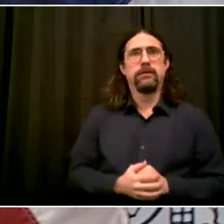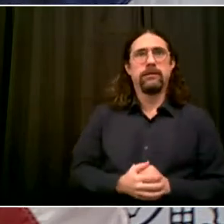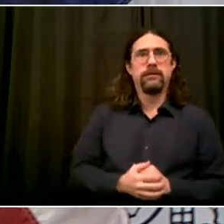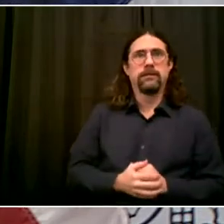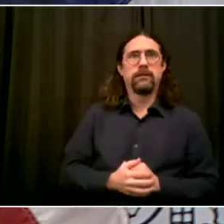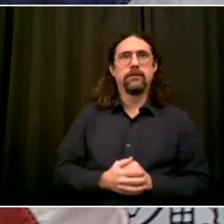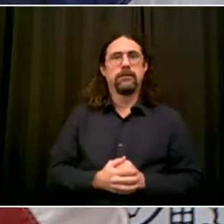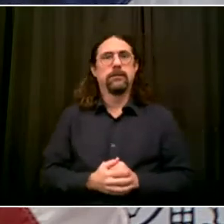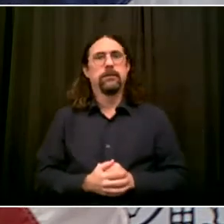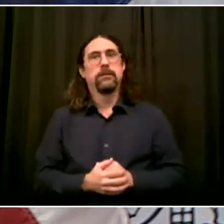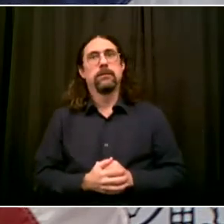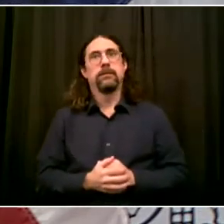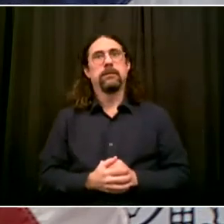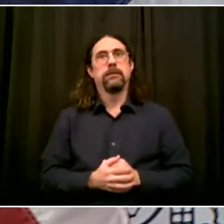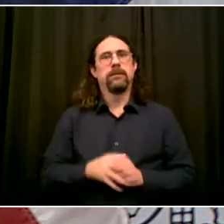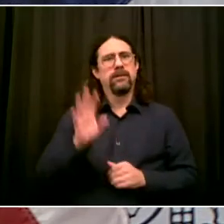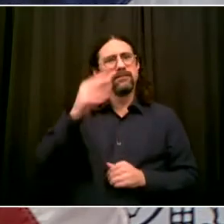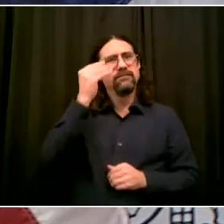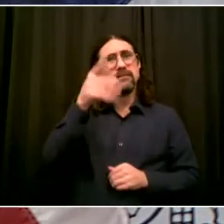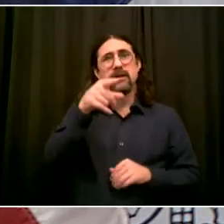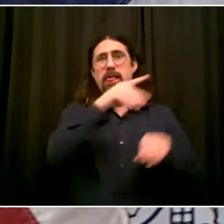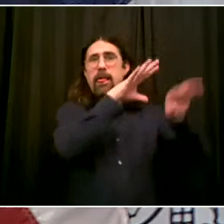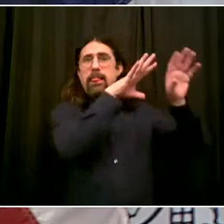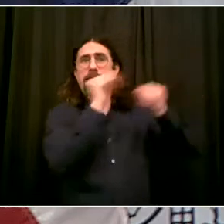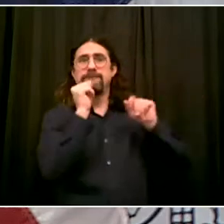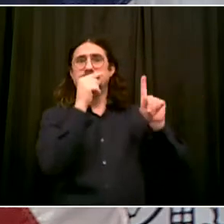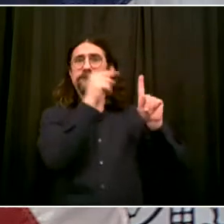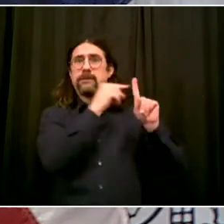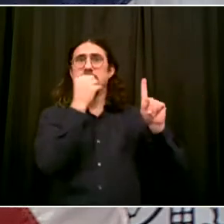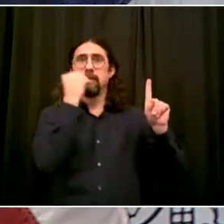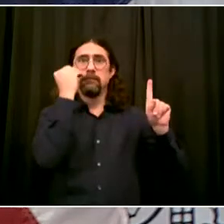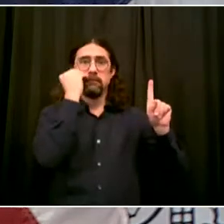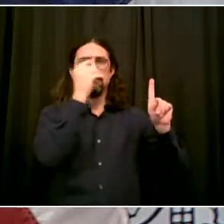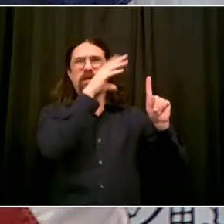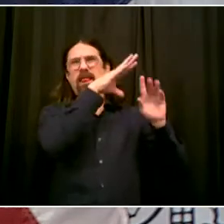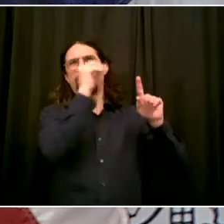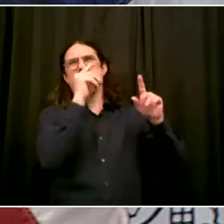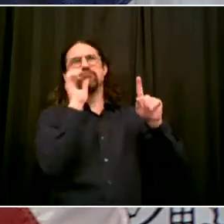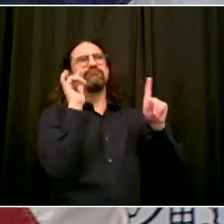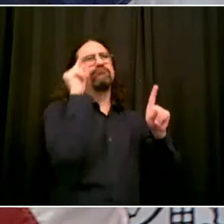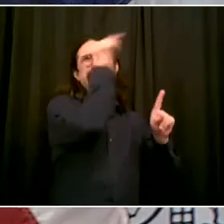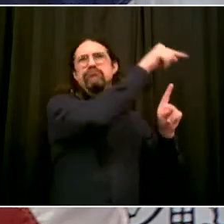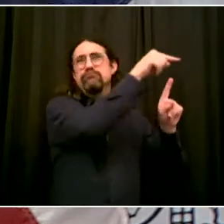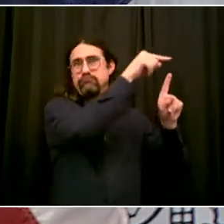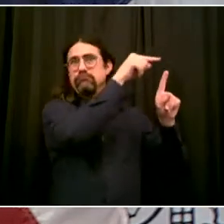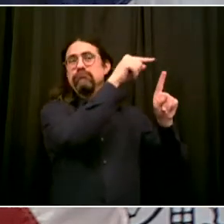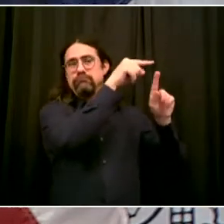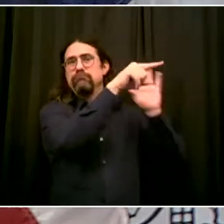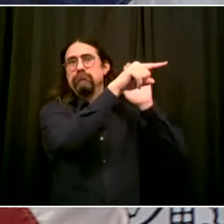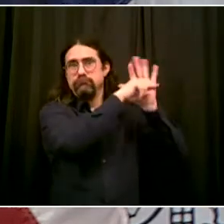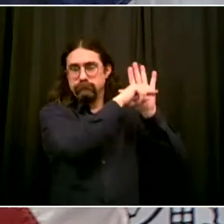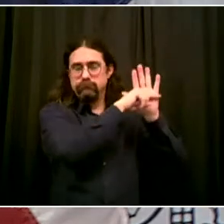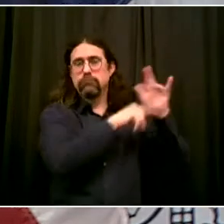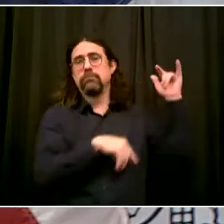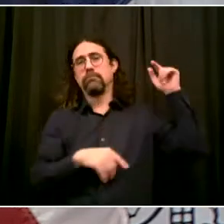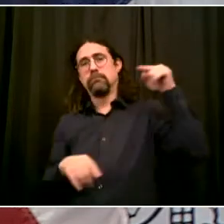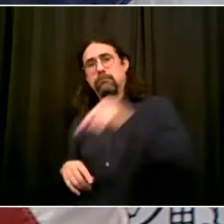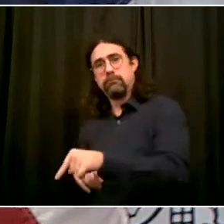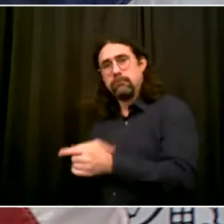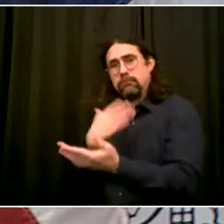BUT IF PEOPP LE TEST POSITIVE, THEY WILL BE IN QUARANTINE. IF HETYY DON'T TEST, T THEY'Y'LL BE IN QUARANTINE.